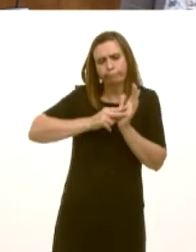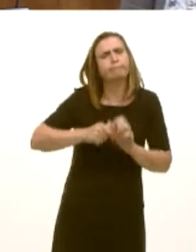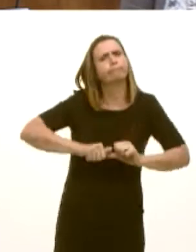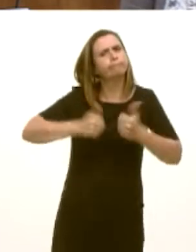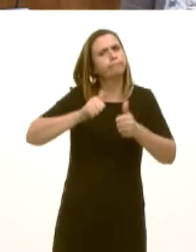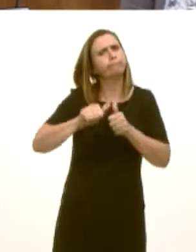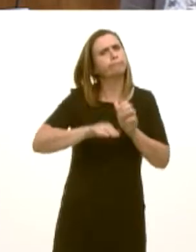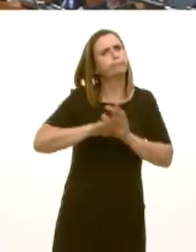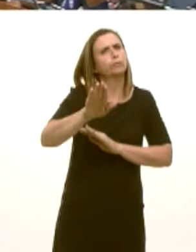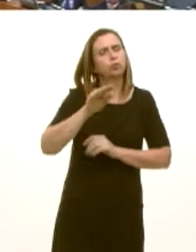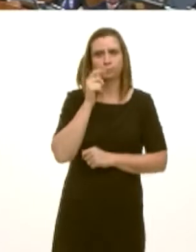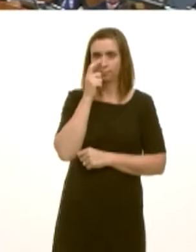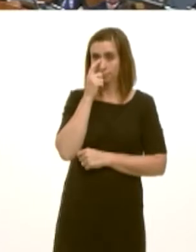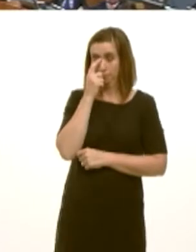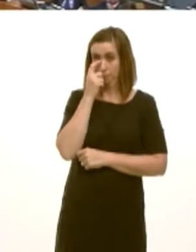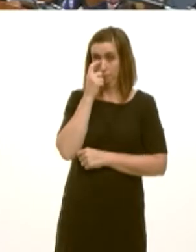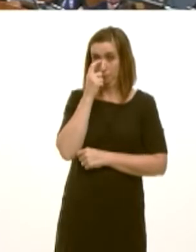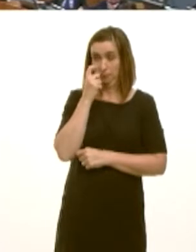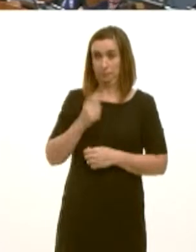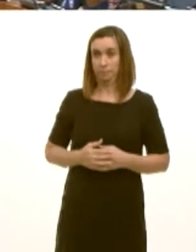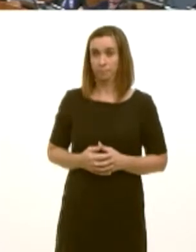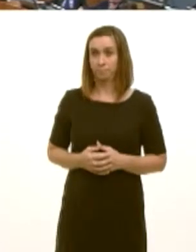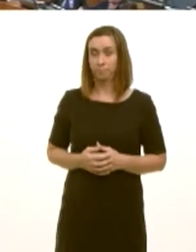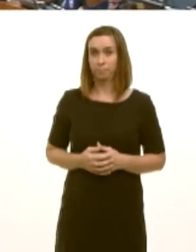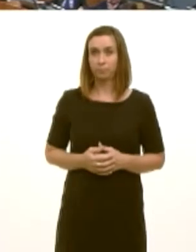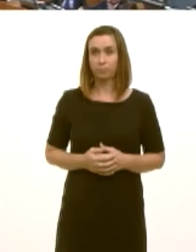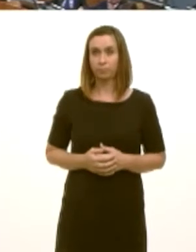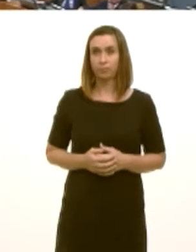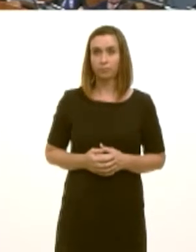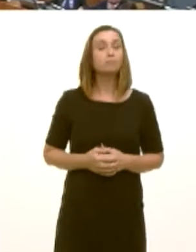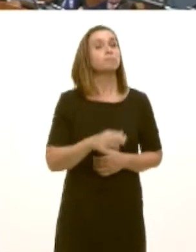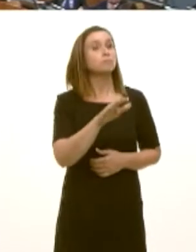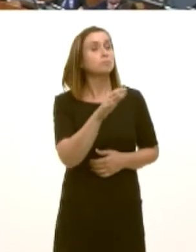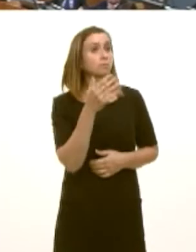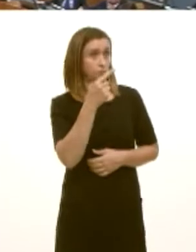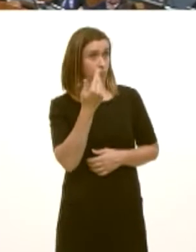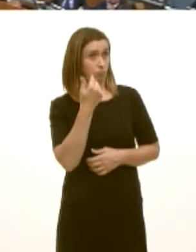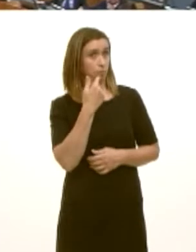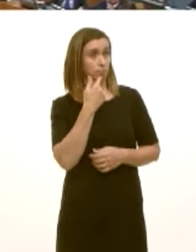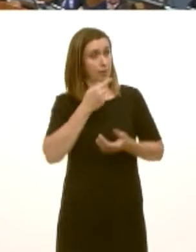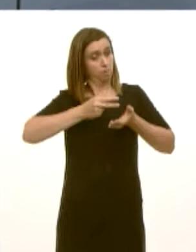William Graham: First Minister, you expressed earlier that the organisers of Velothon Wales